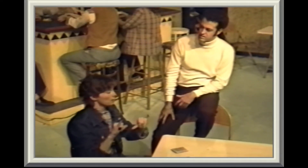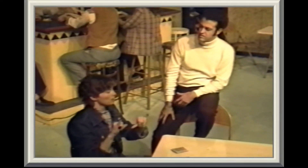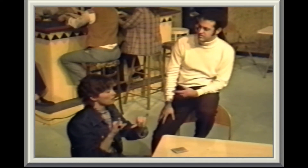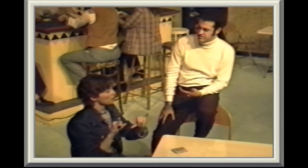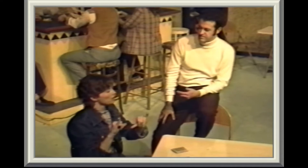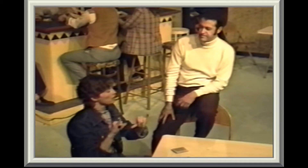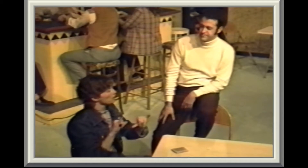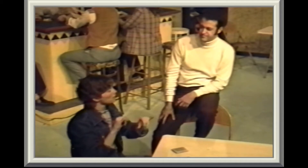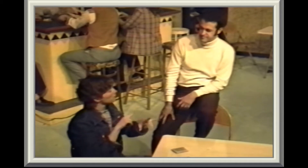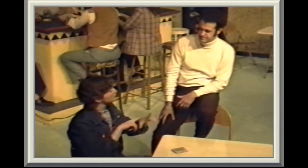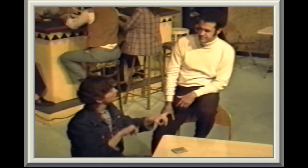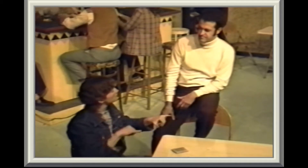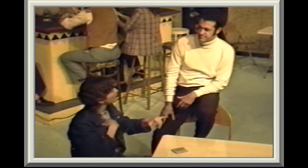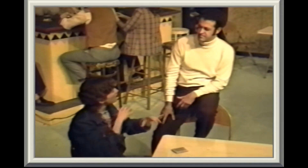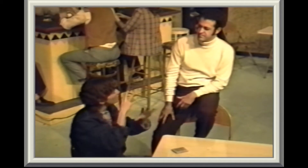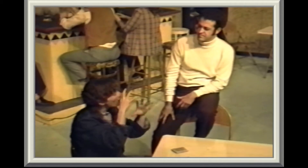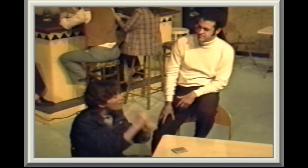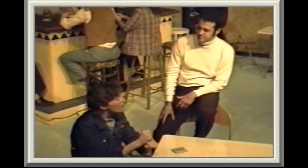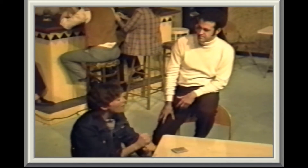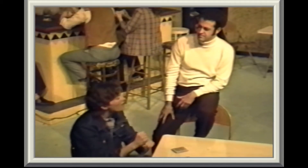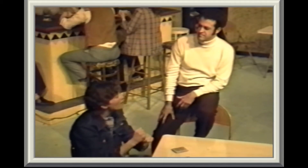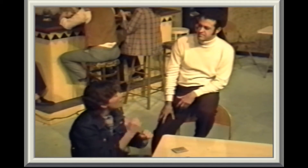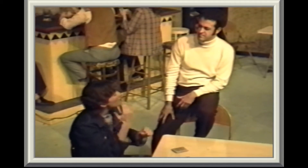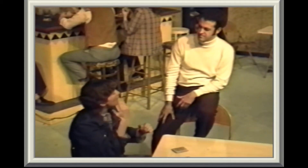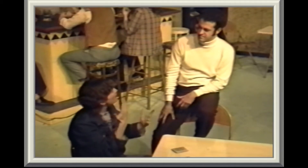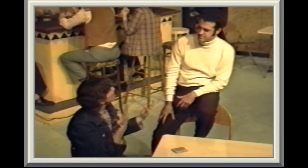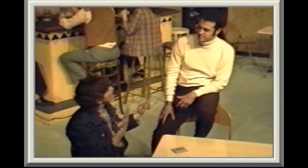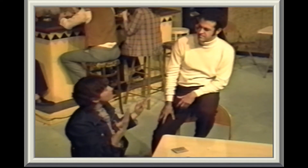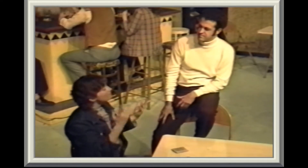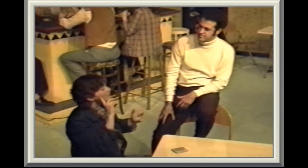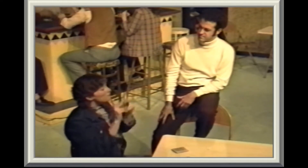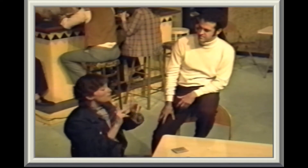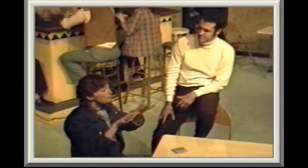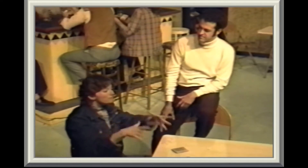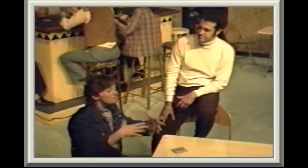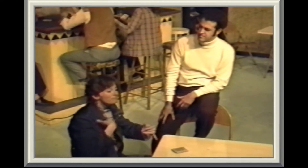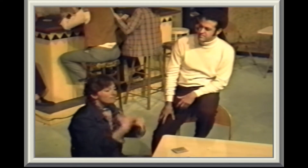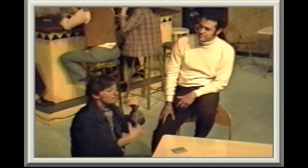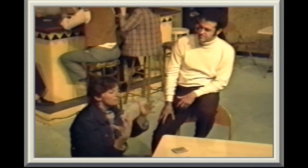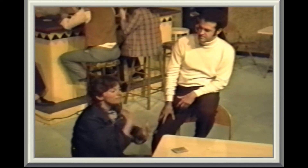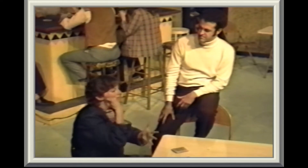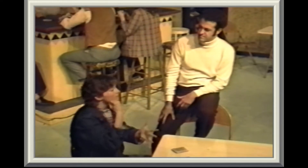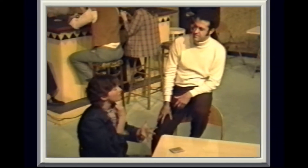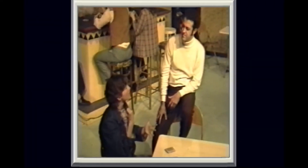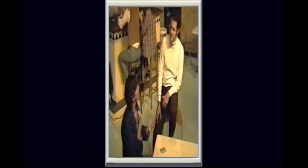It's the same old gossip, but at the same time, I'm fascinated. I love it.